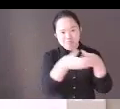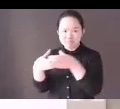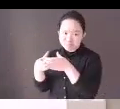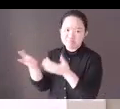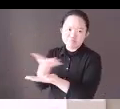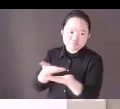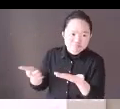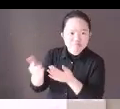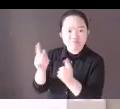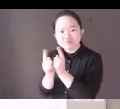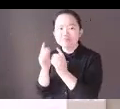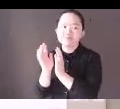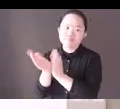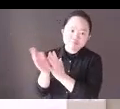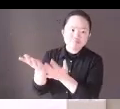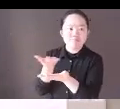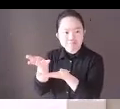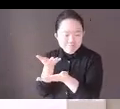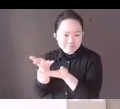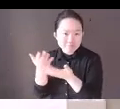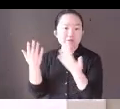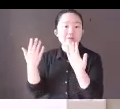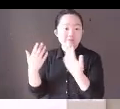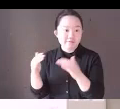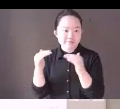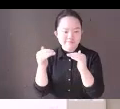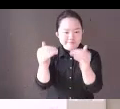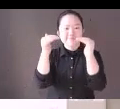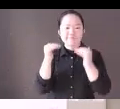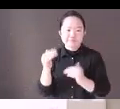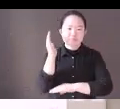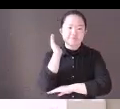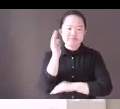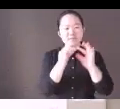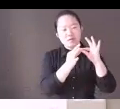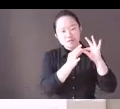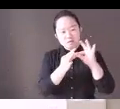which is super exciting um thing happening right after lunch to keep us awake then we will learn